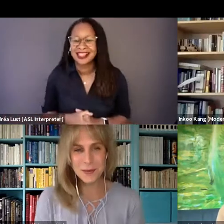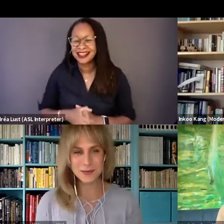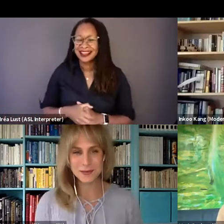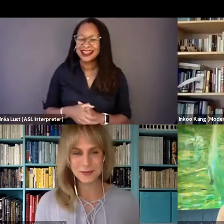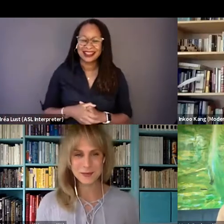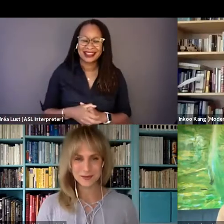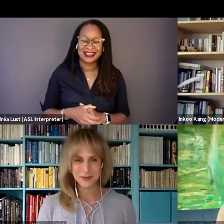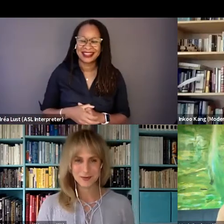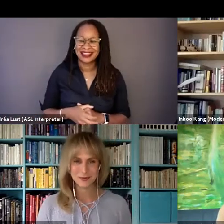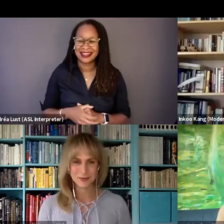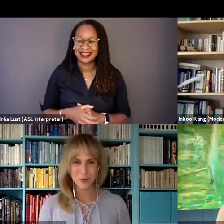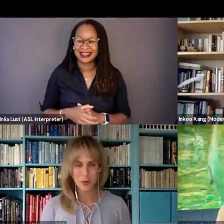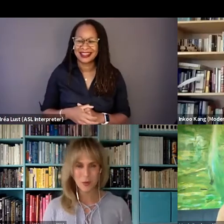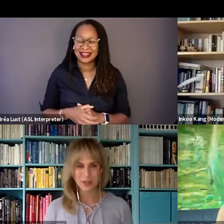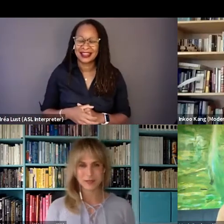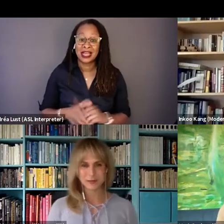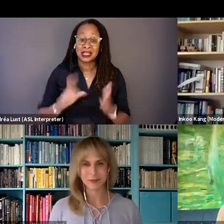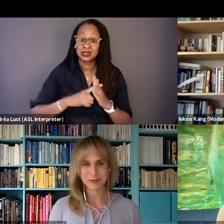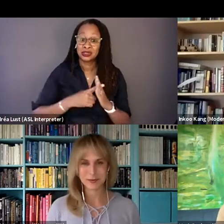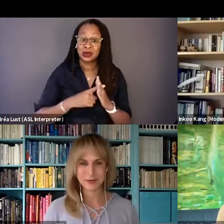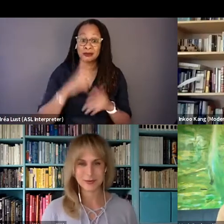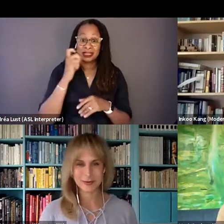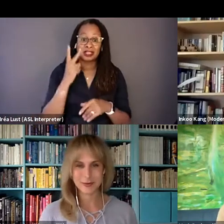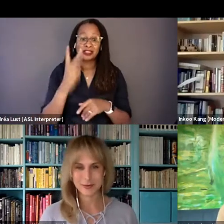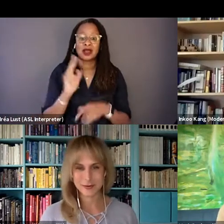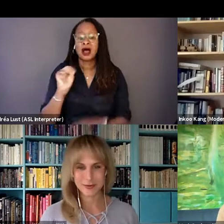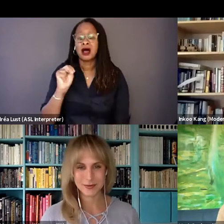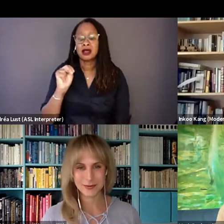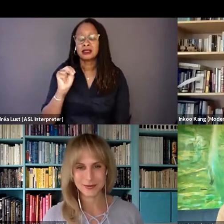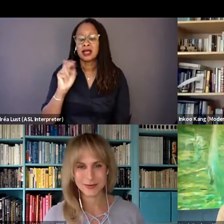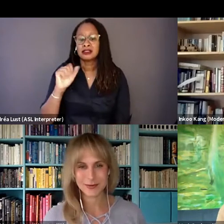I spent about, yeah, we started 'cause I saw that "Unsolved Mysteries" episode from 1989,